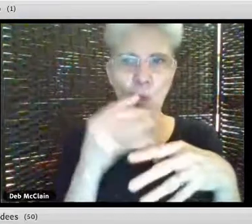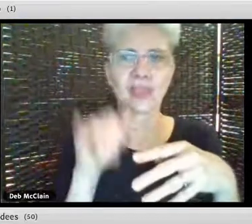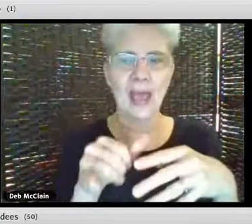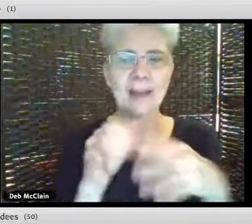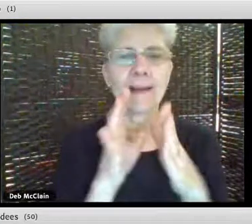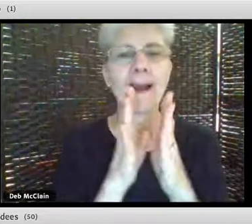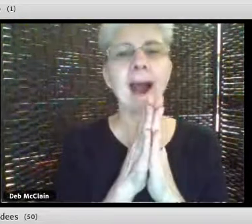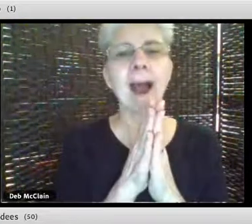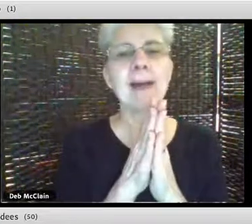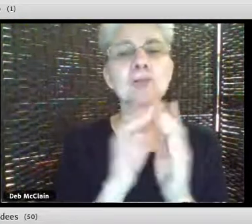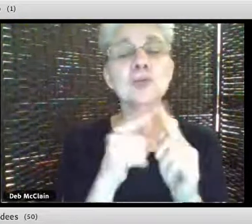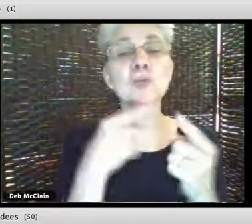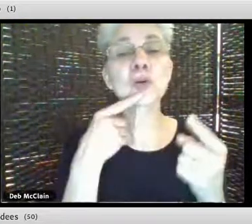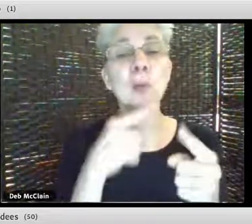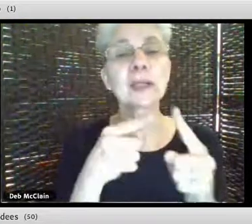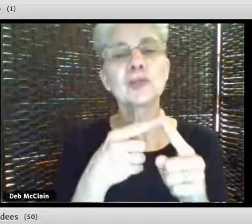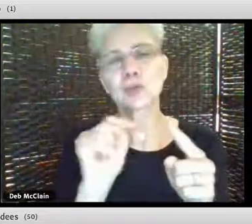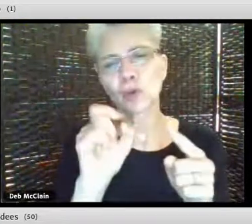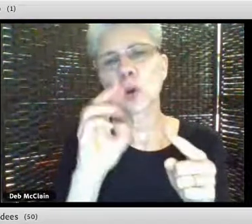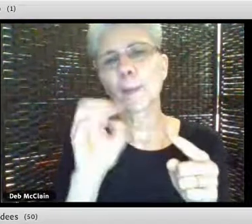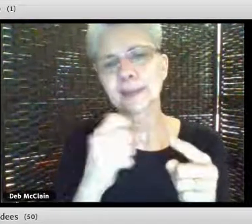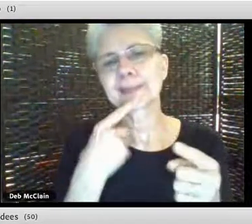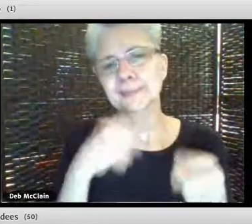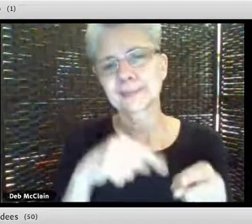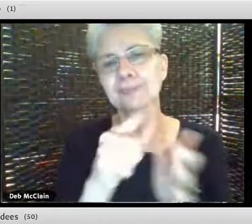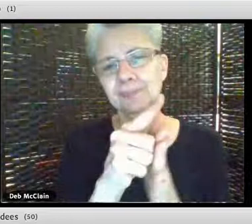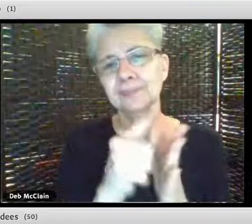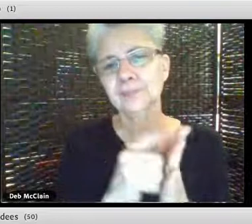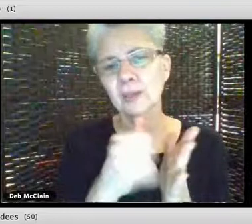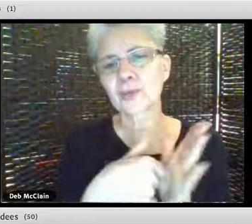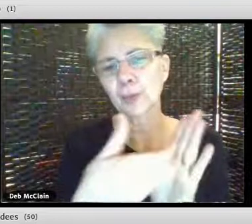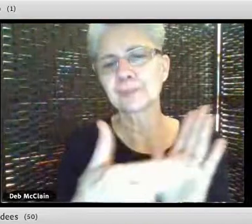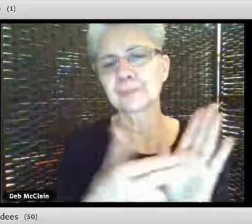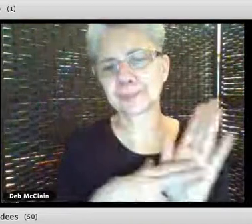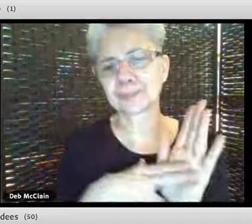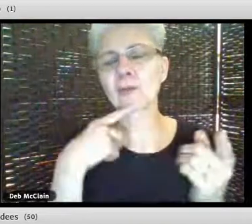It asks you to agree to the terms, so you click on agree and download.